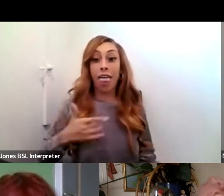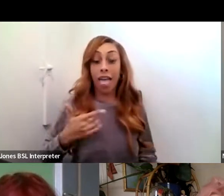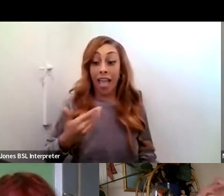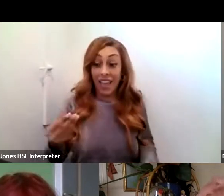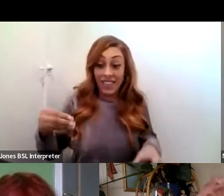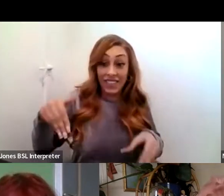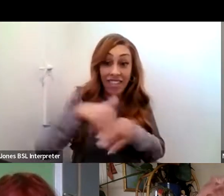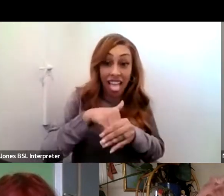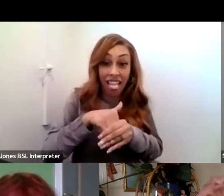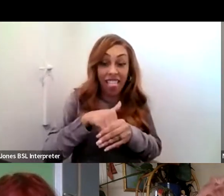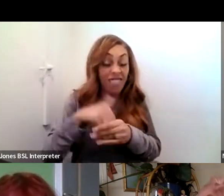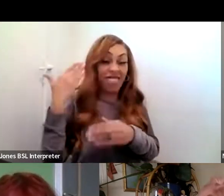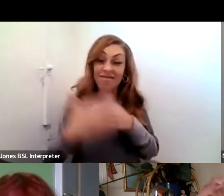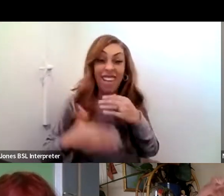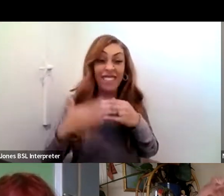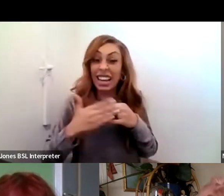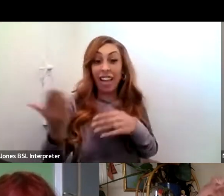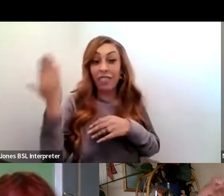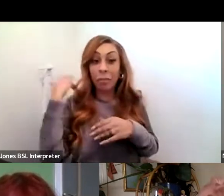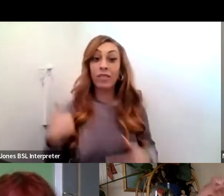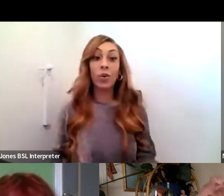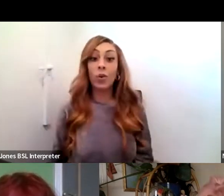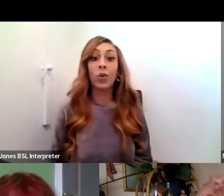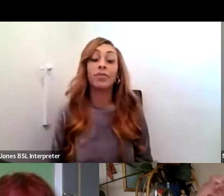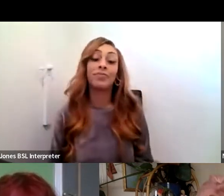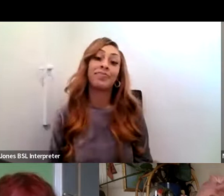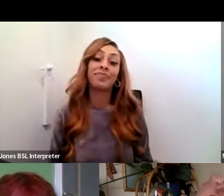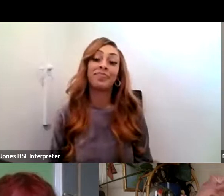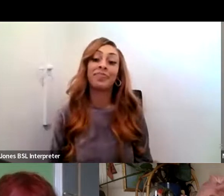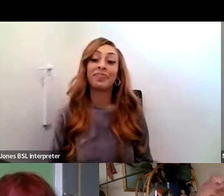which I wouldn't have been able to before. That's wonderful, thank you so much,